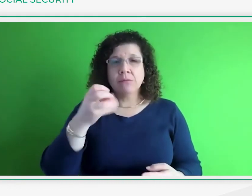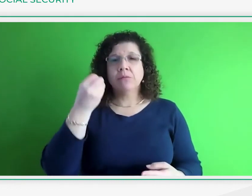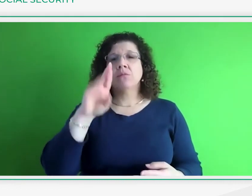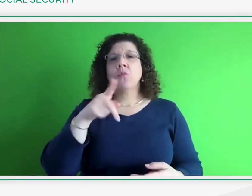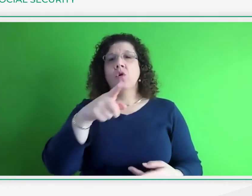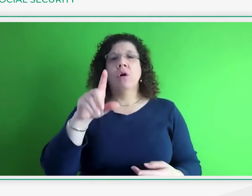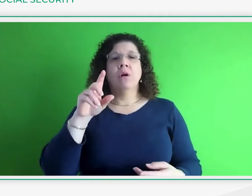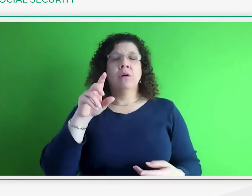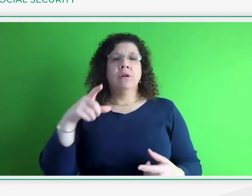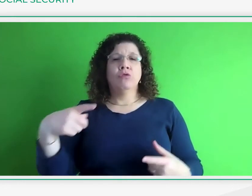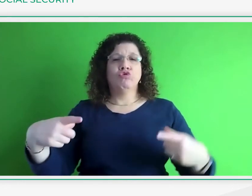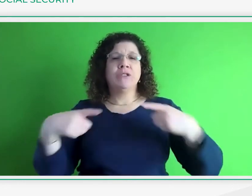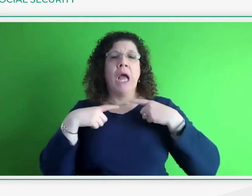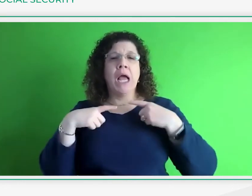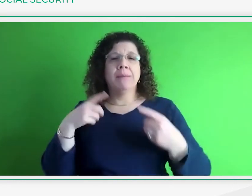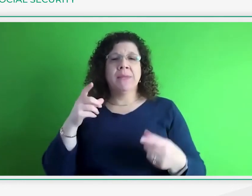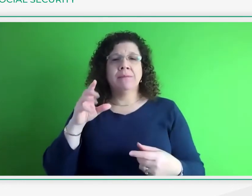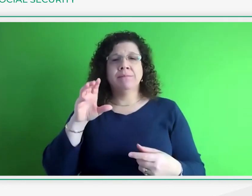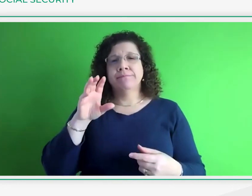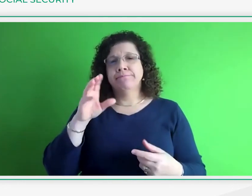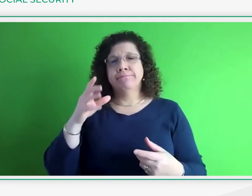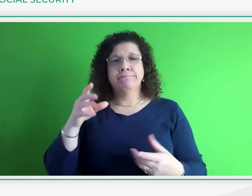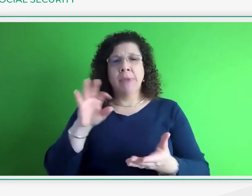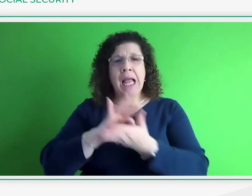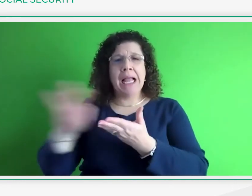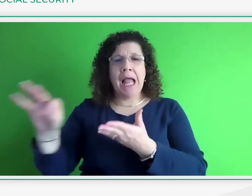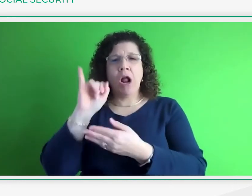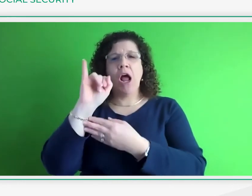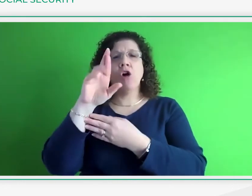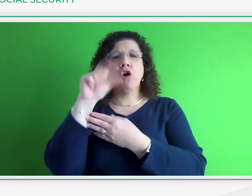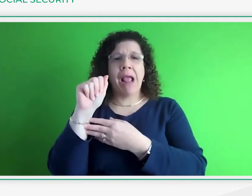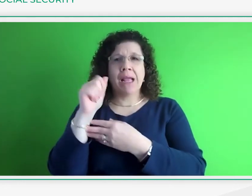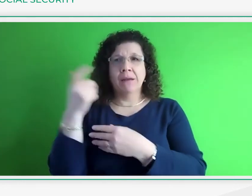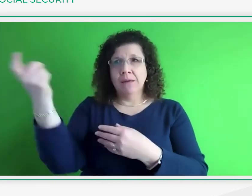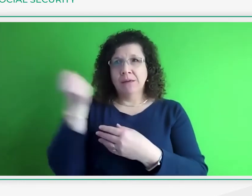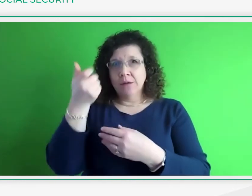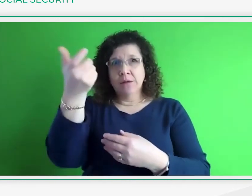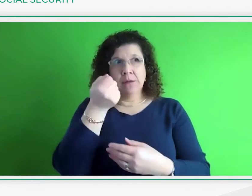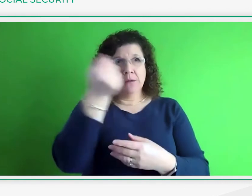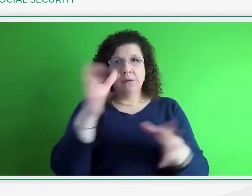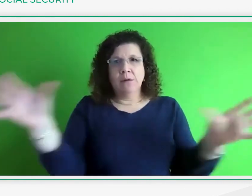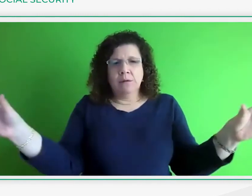pension that you're receiving, or your retirement account, like, maybe an IRA.